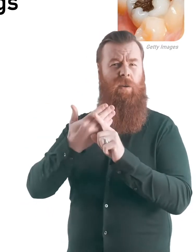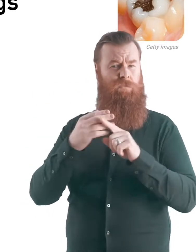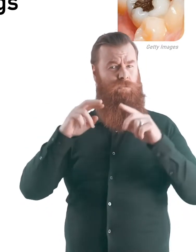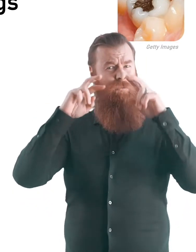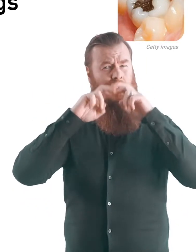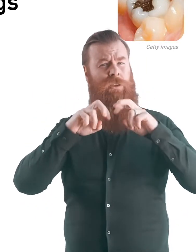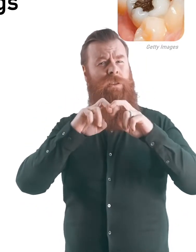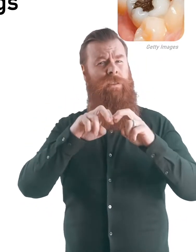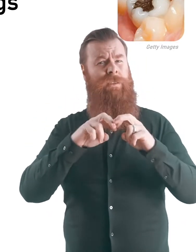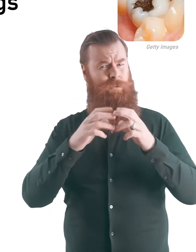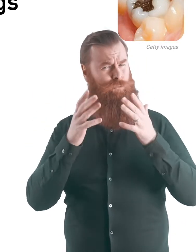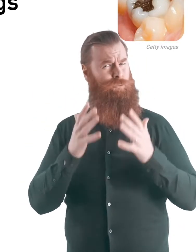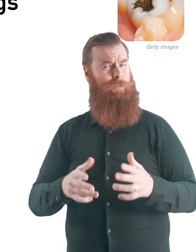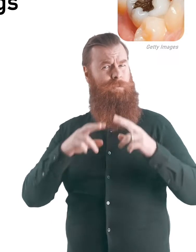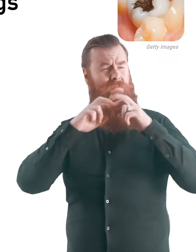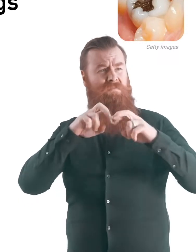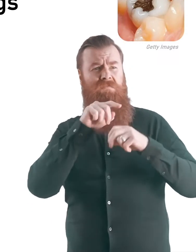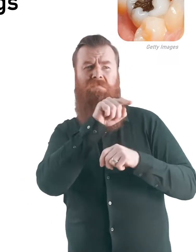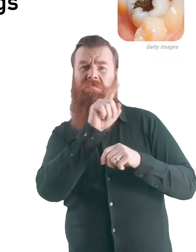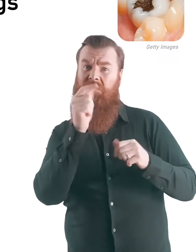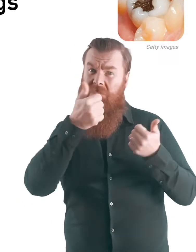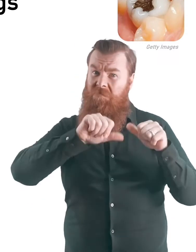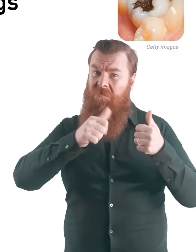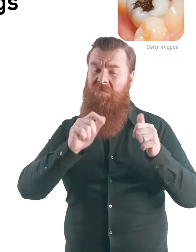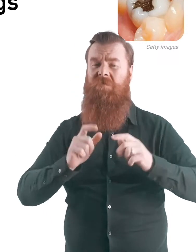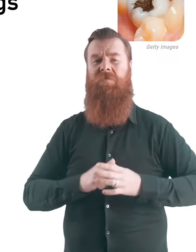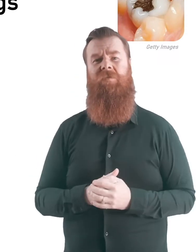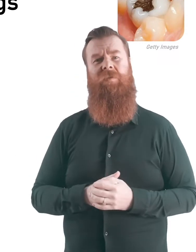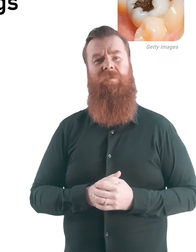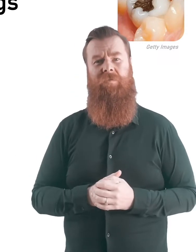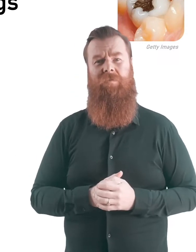has been well-researched by dentists and scientists.